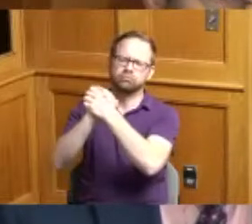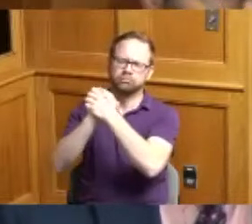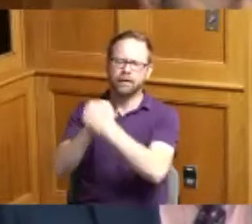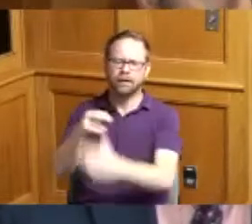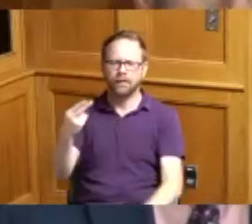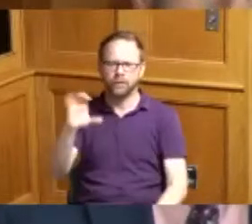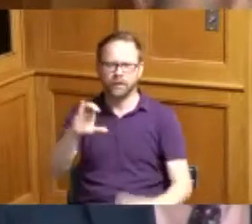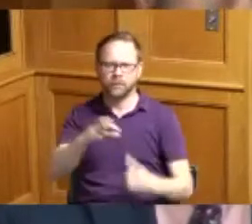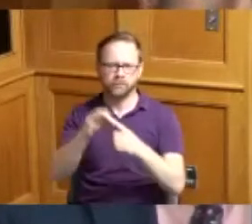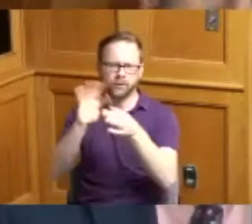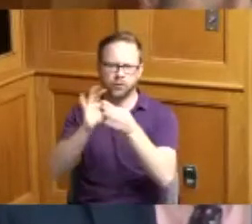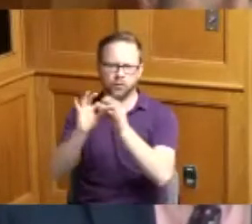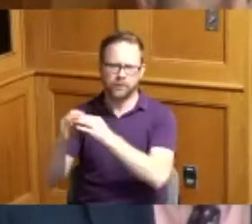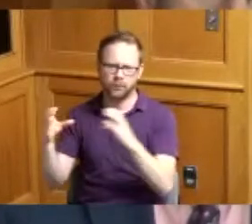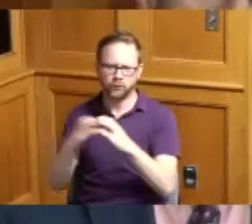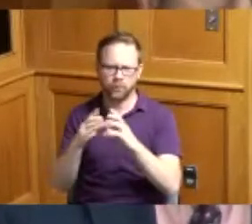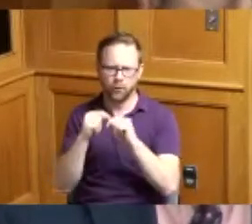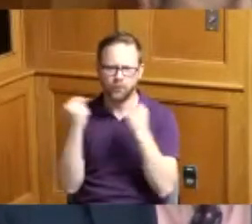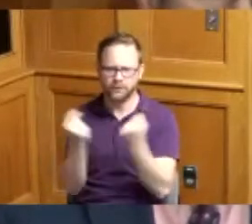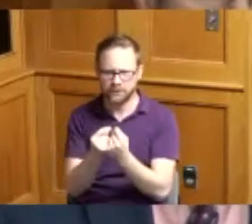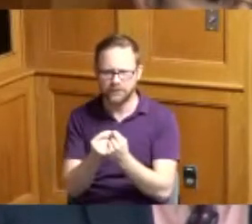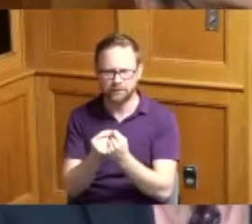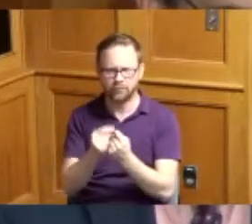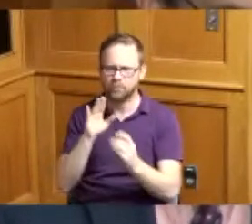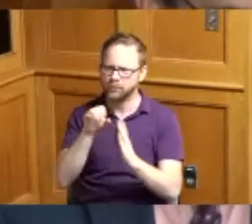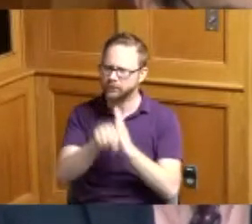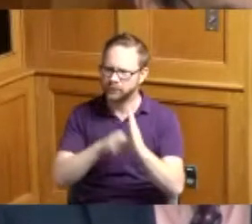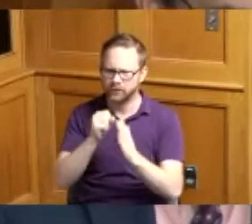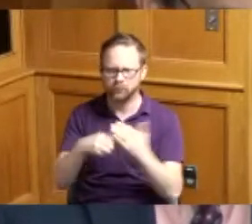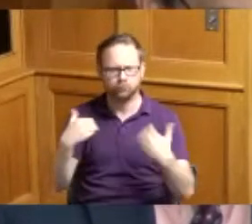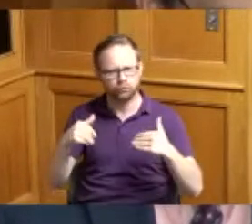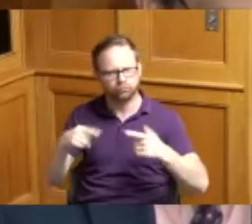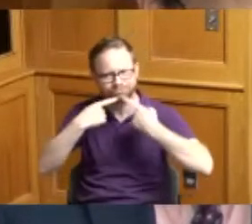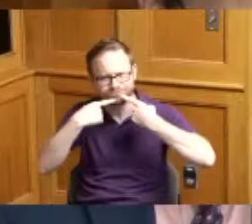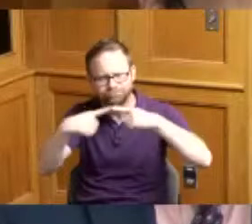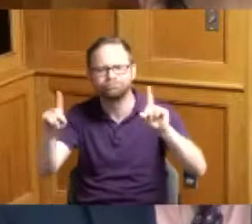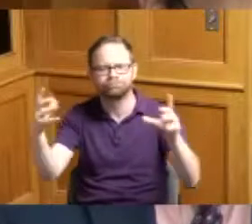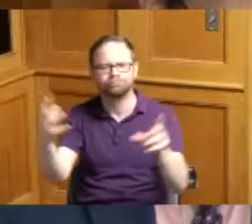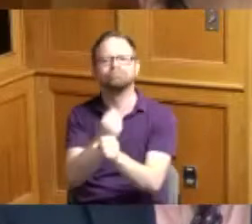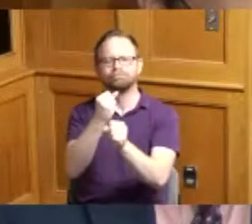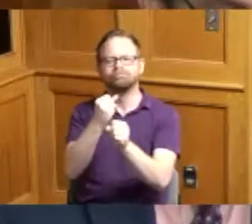Olympics softball team for a Victorious season and commends the team on winning The